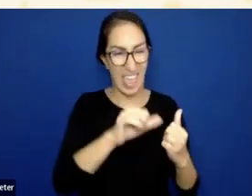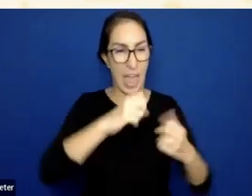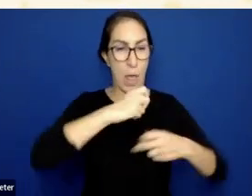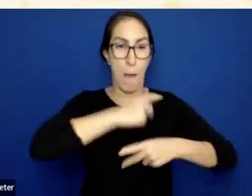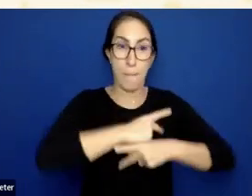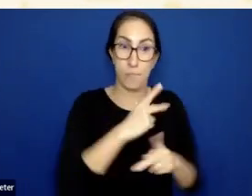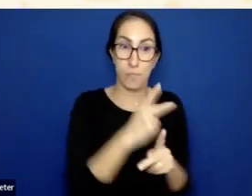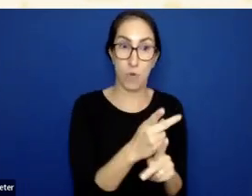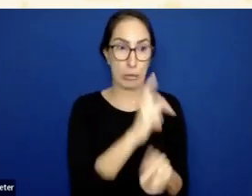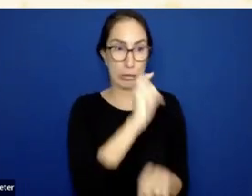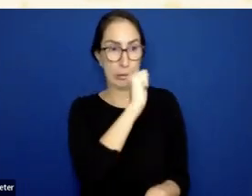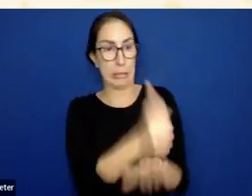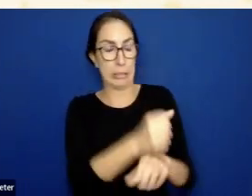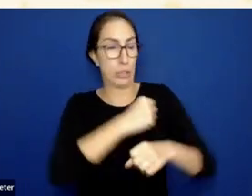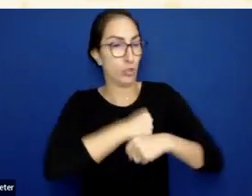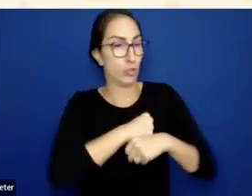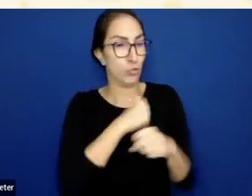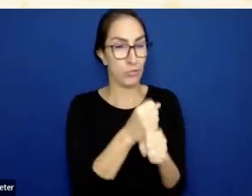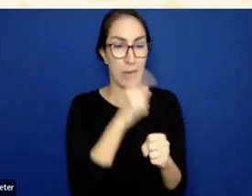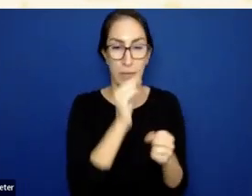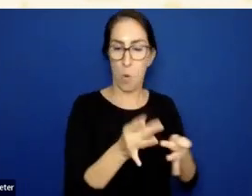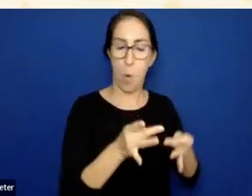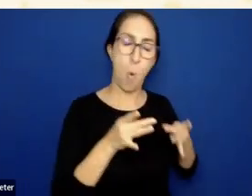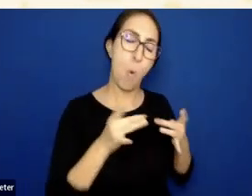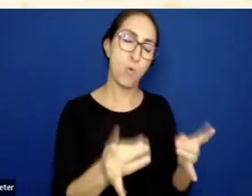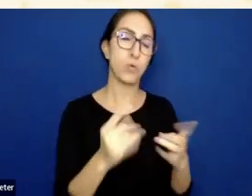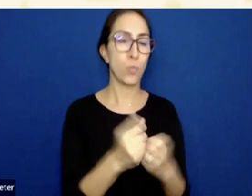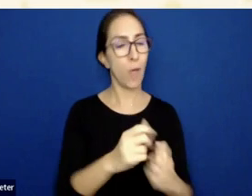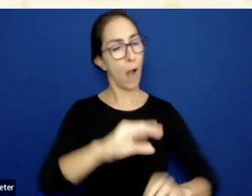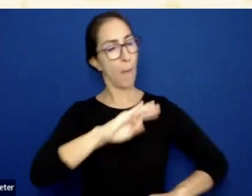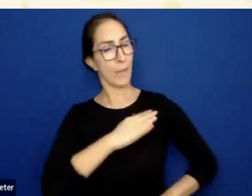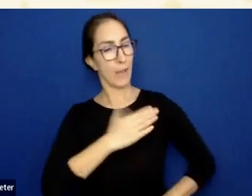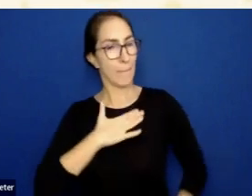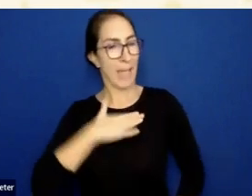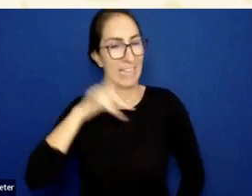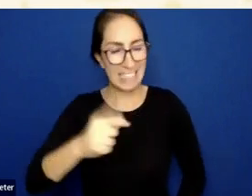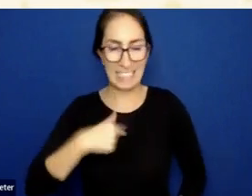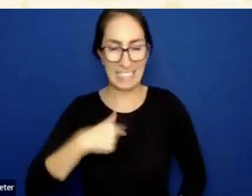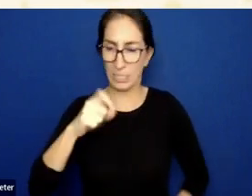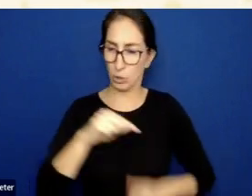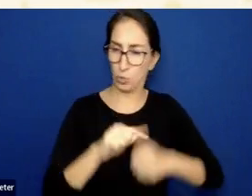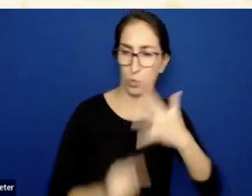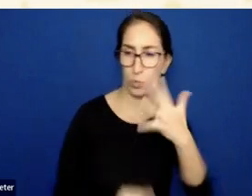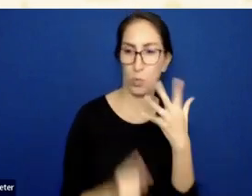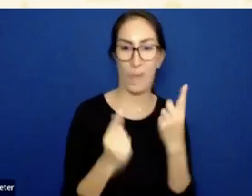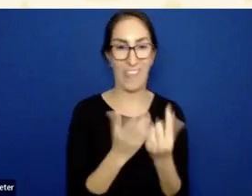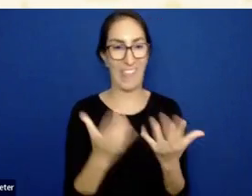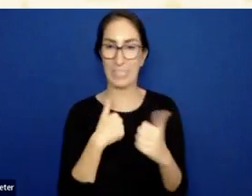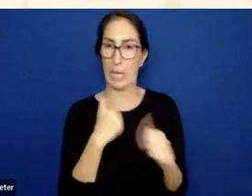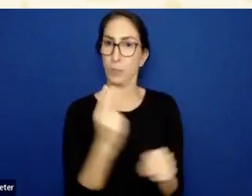that is meeting with the needs that I have as a user in this specific or particular product.